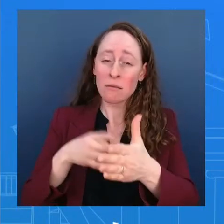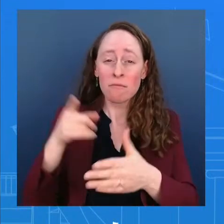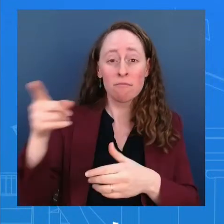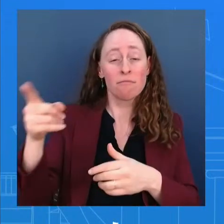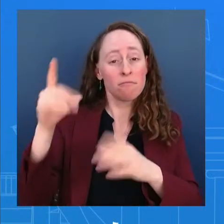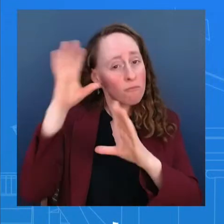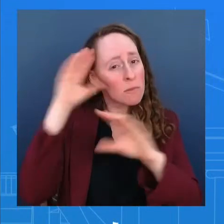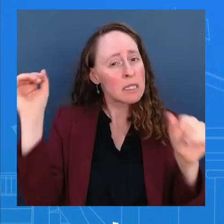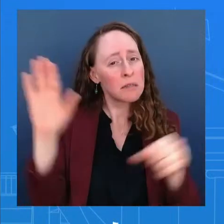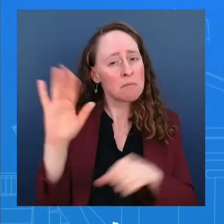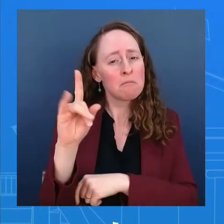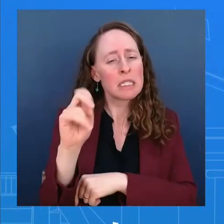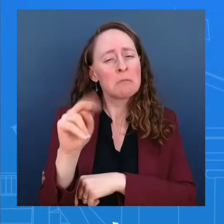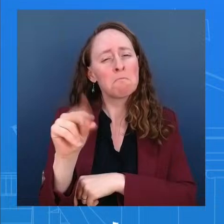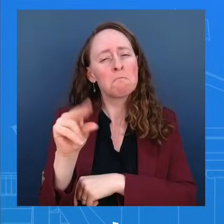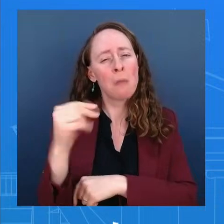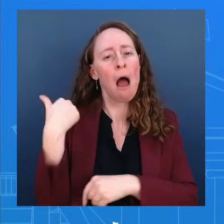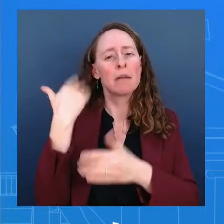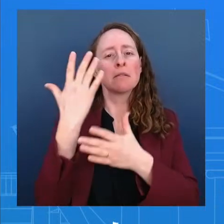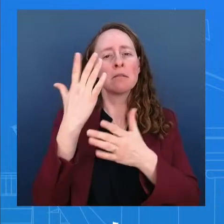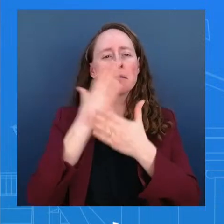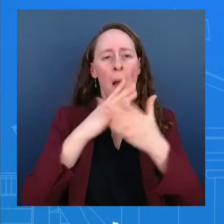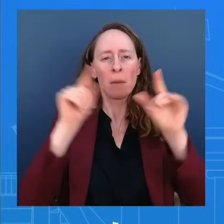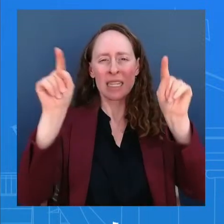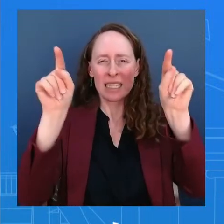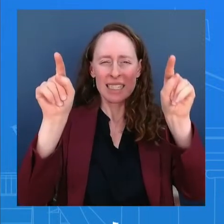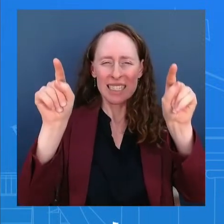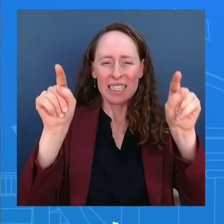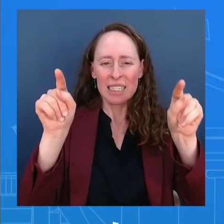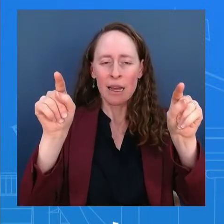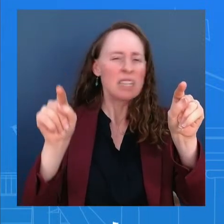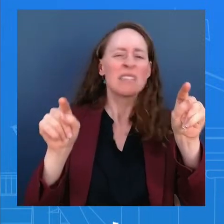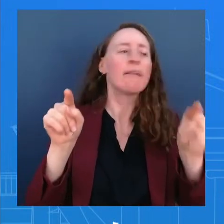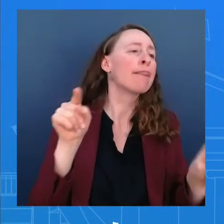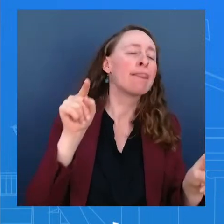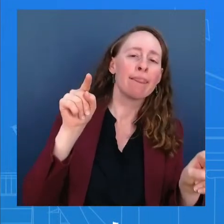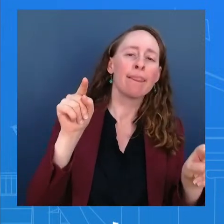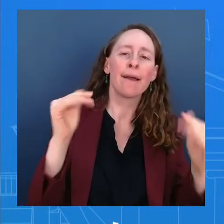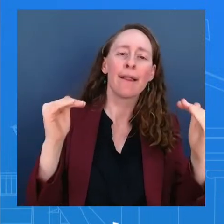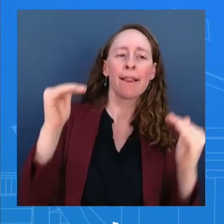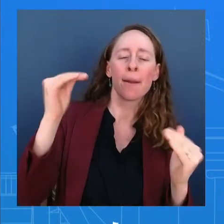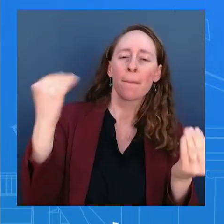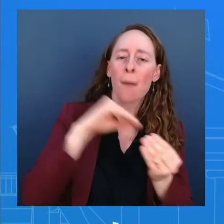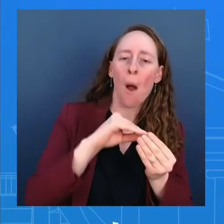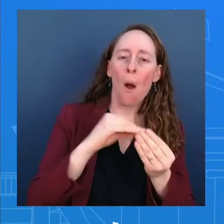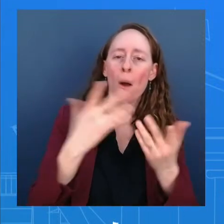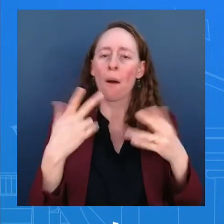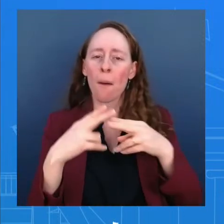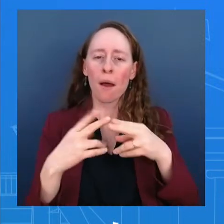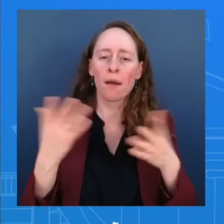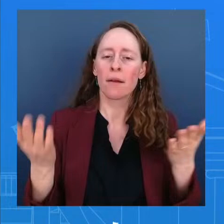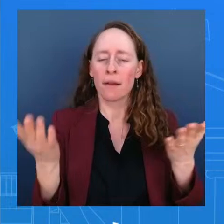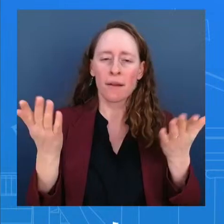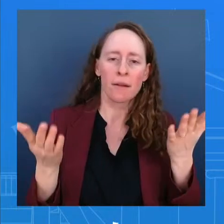about how he wants to pursue his foreign policy. The question for us is: Are we putting him in the best possible position,